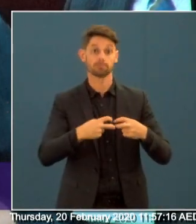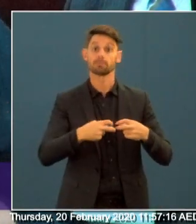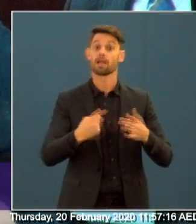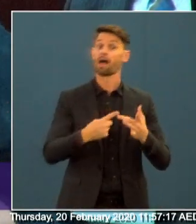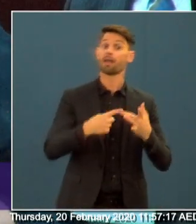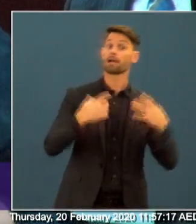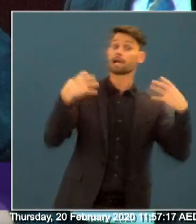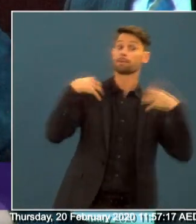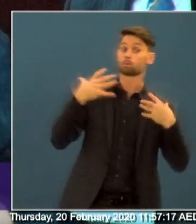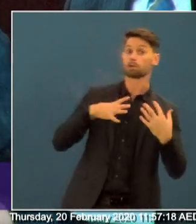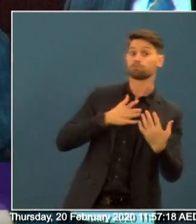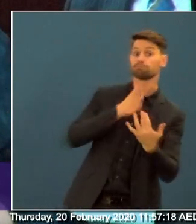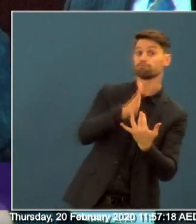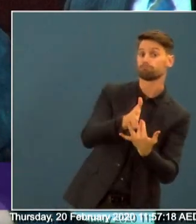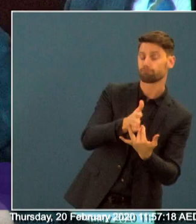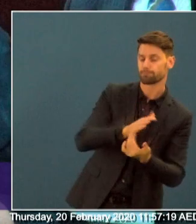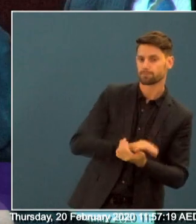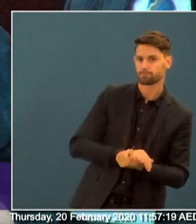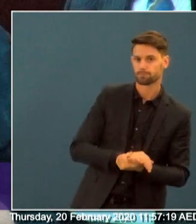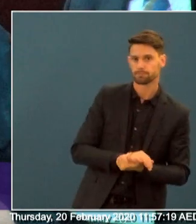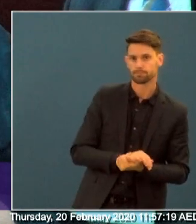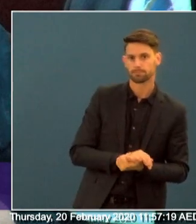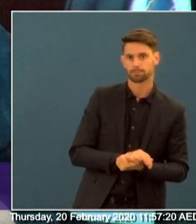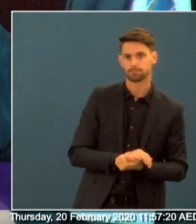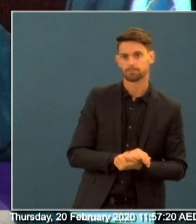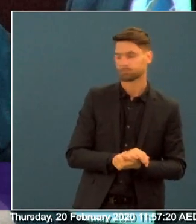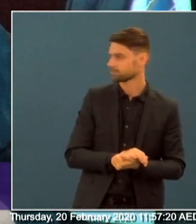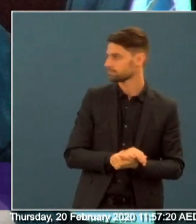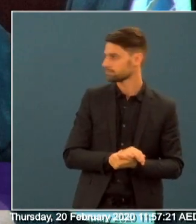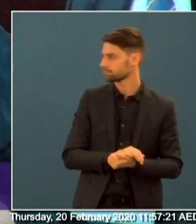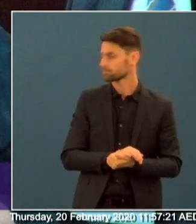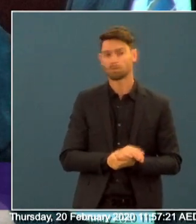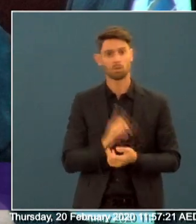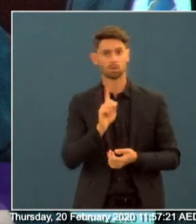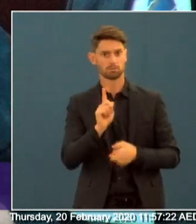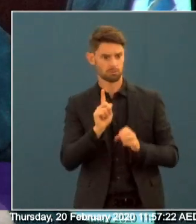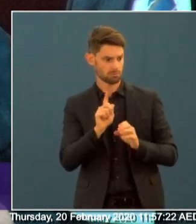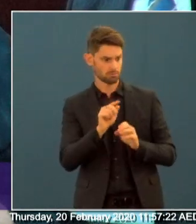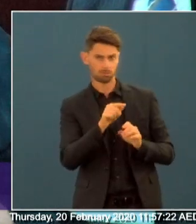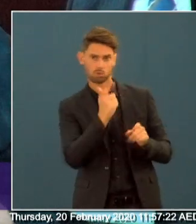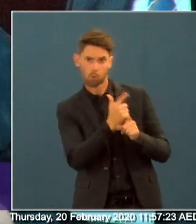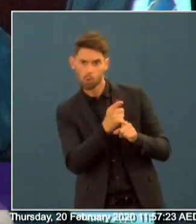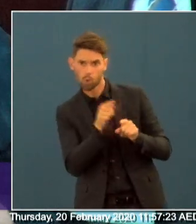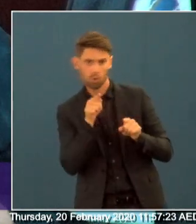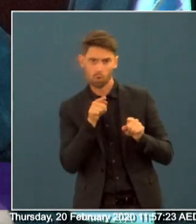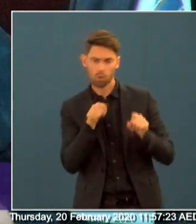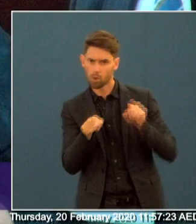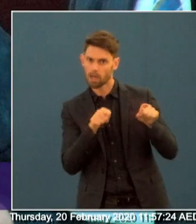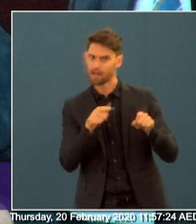The exchange between you and the Chair does suggest that an incremental approach to dealing with this problem